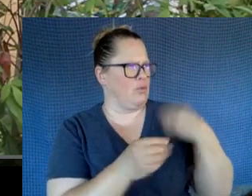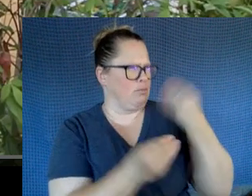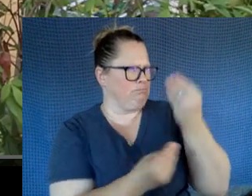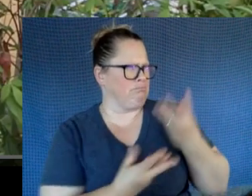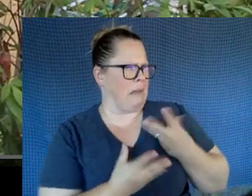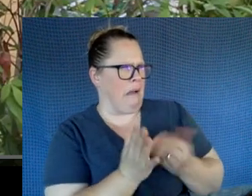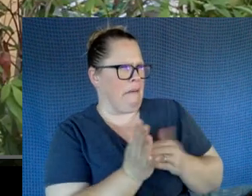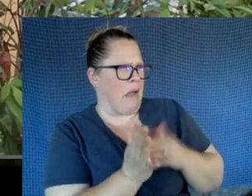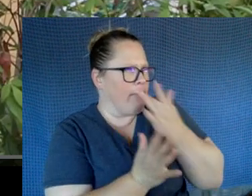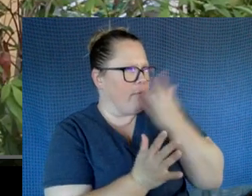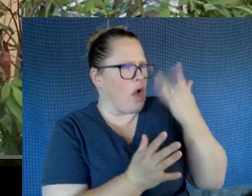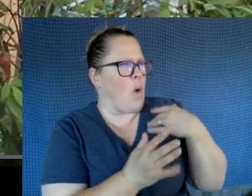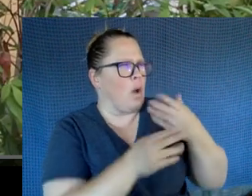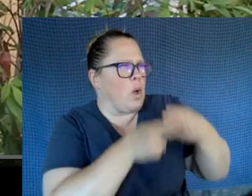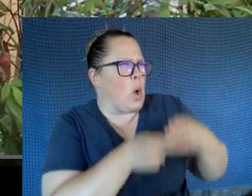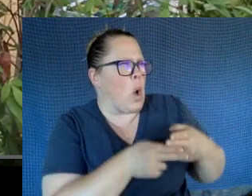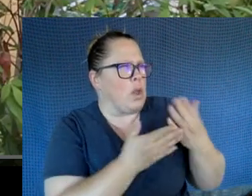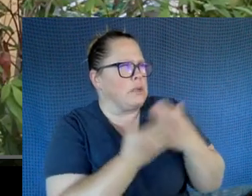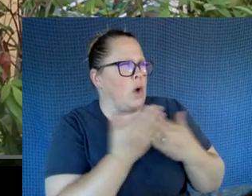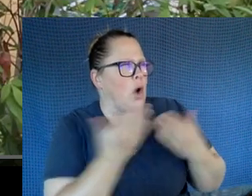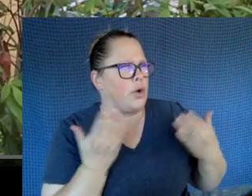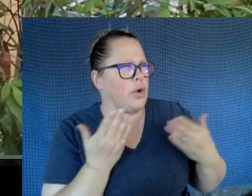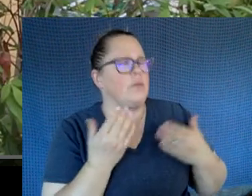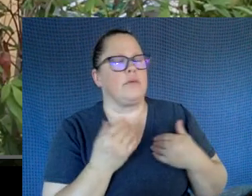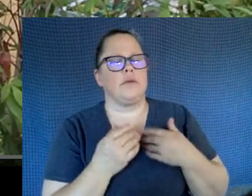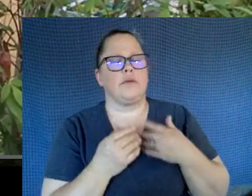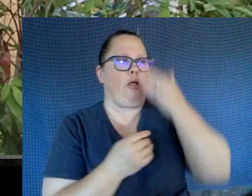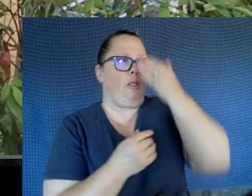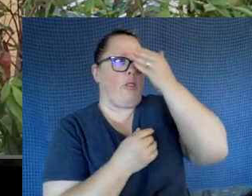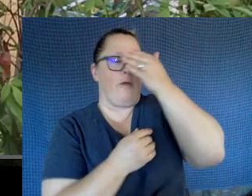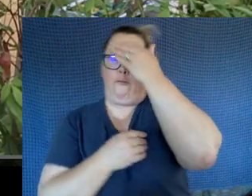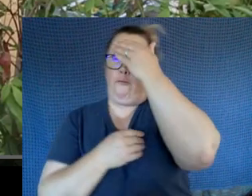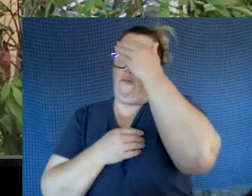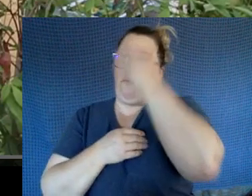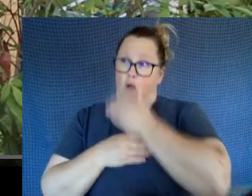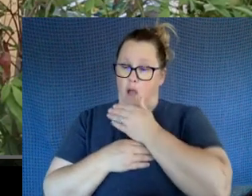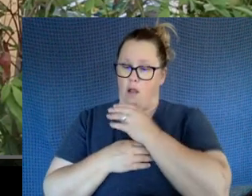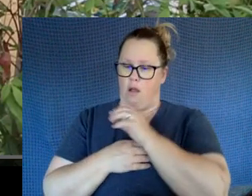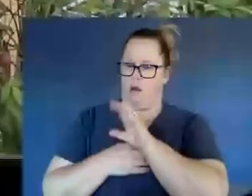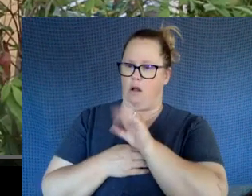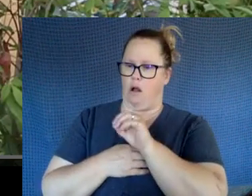part of the book? The front cover. The front cover. What do we call this part of the